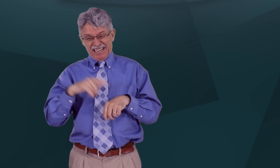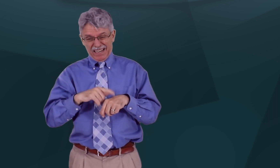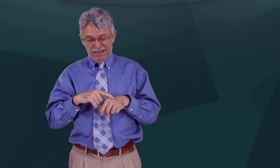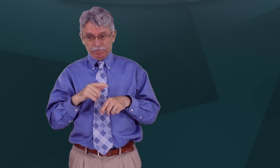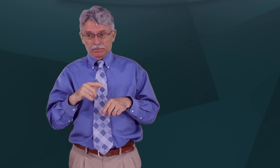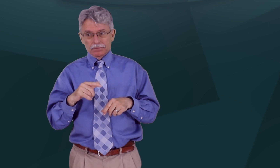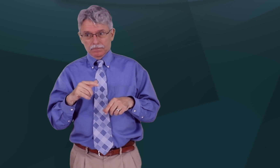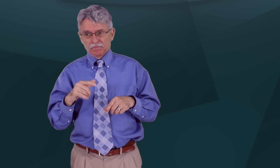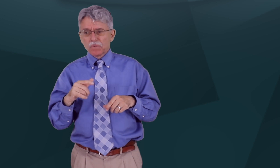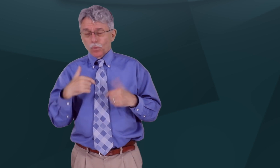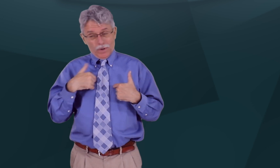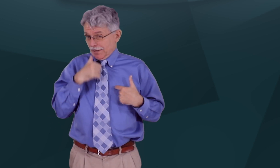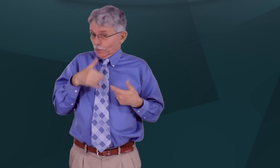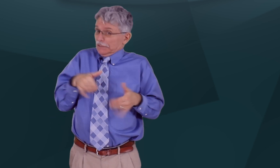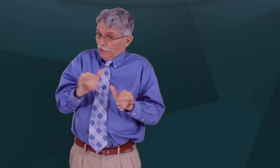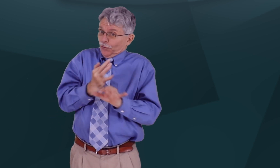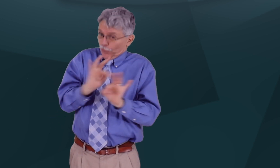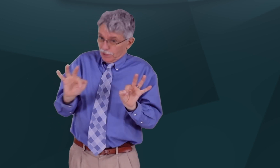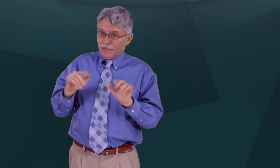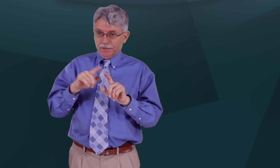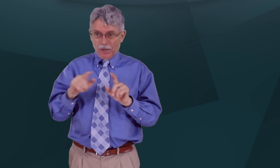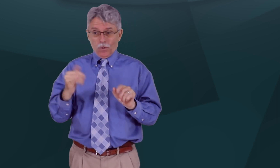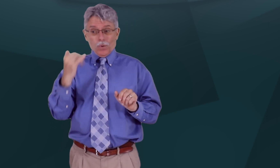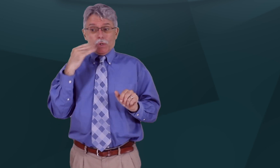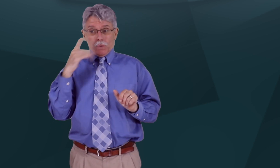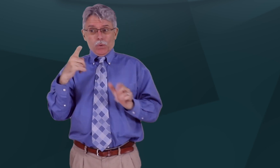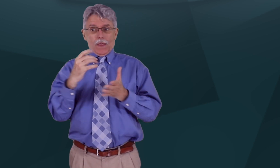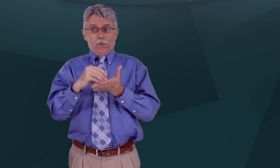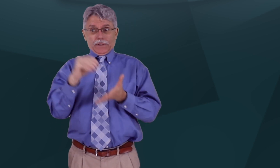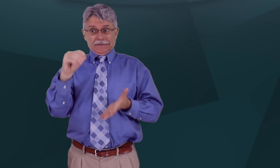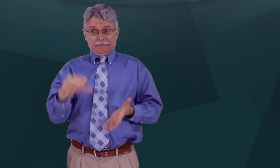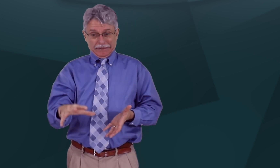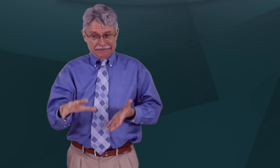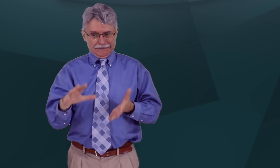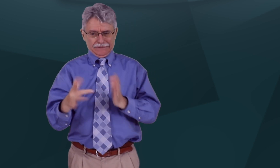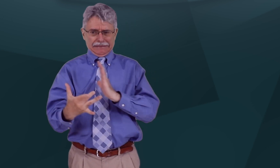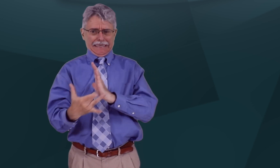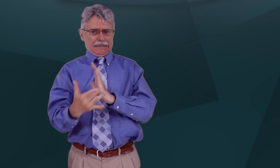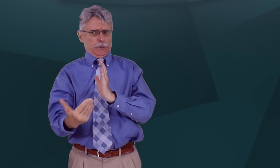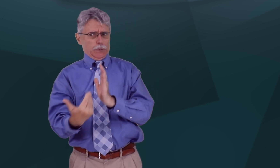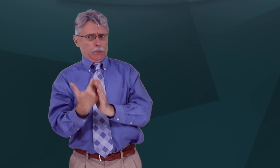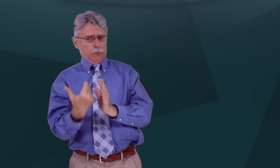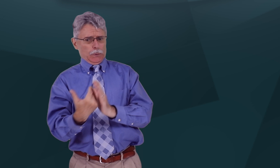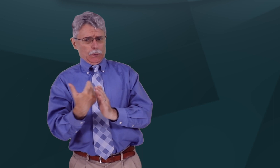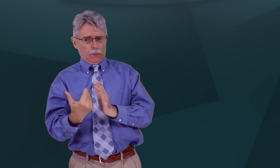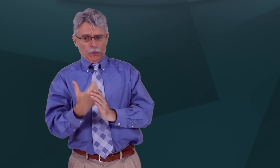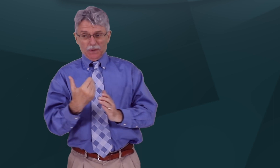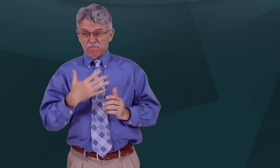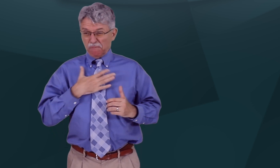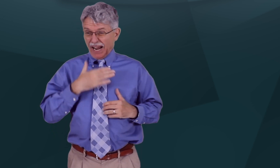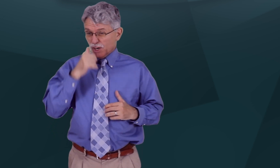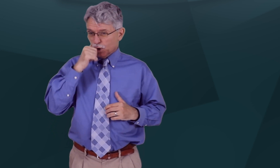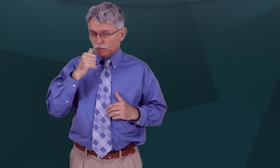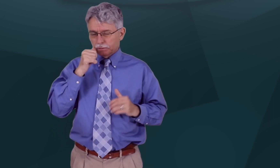At that time, you know, we didn't pay for them, but the technology itself, initially, was very expensive.